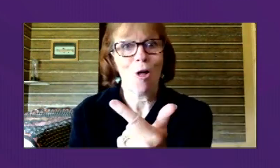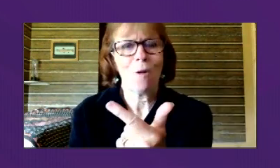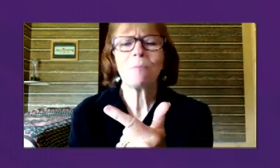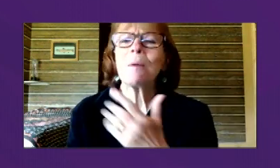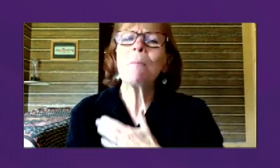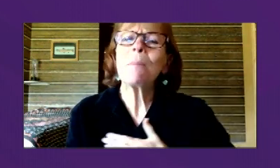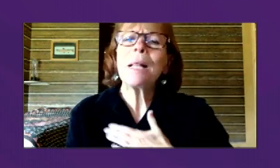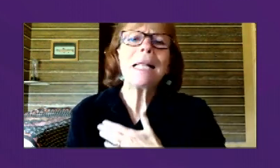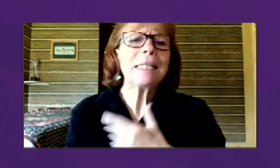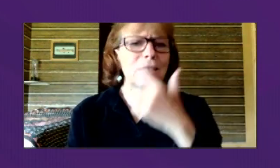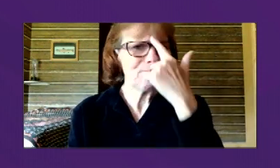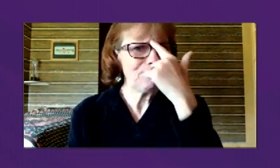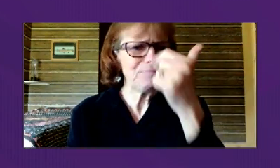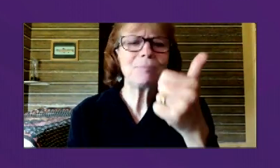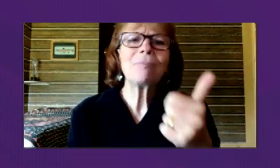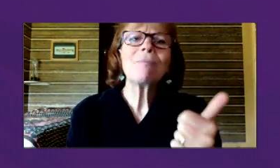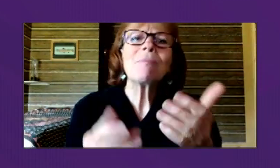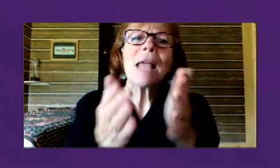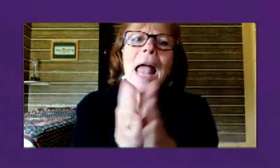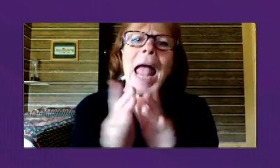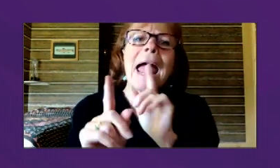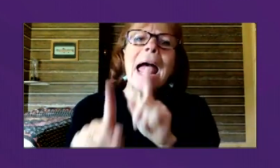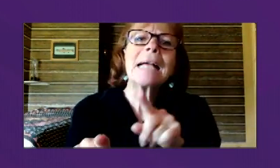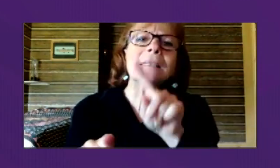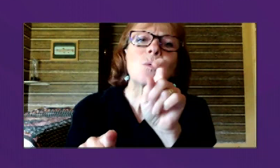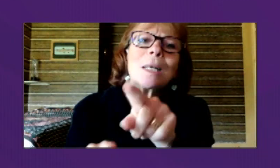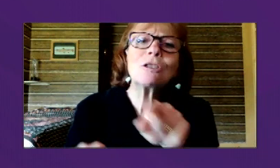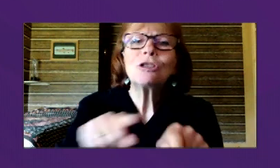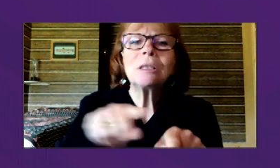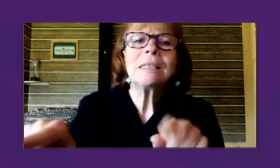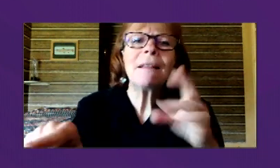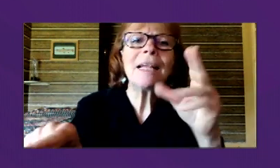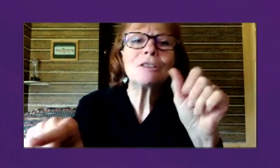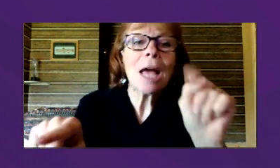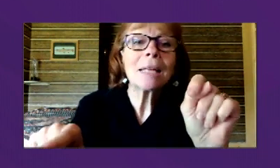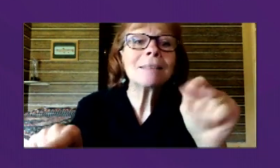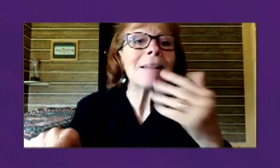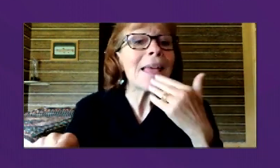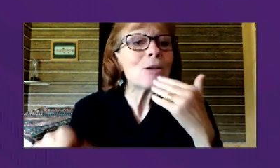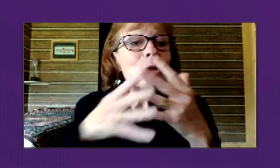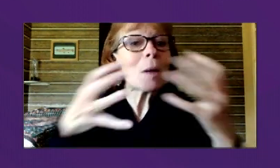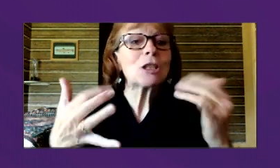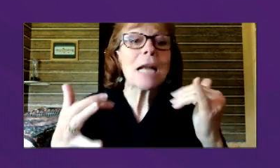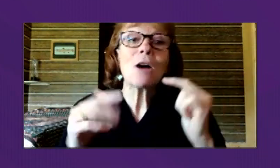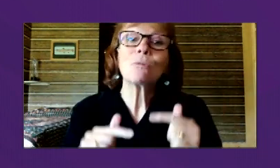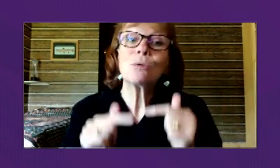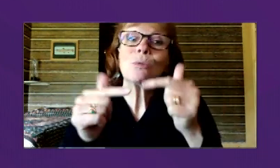Bighorn or the Wapaha into the chat. Thank you so much and I will now pass it back to Adrienne.